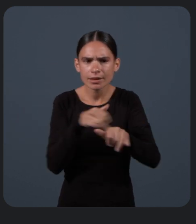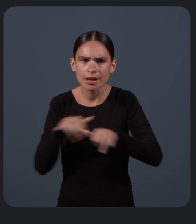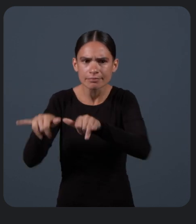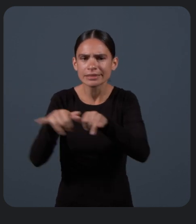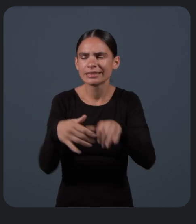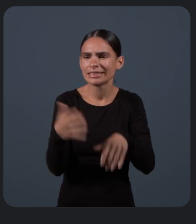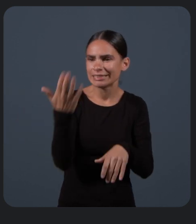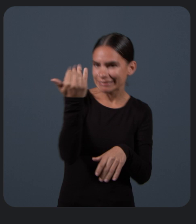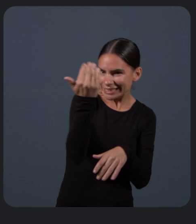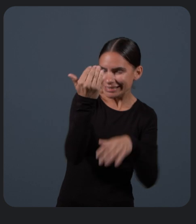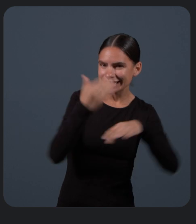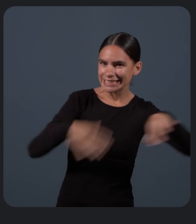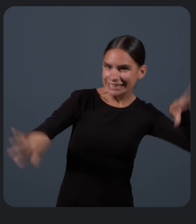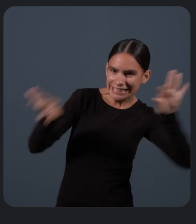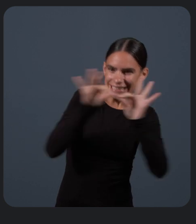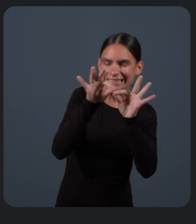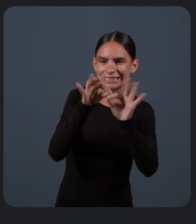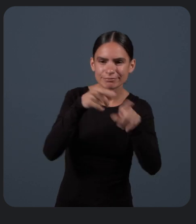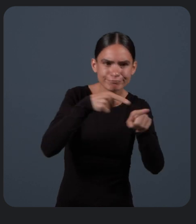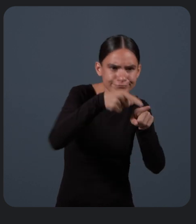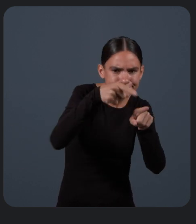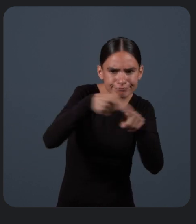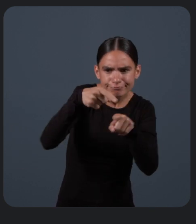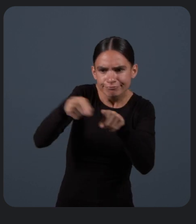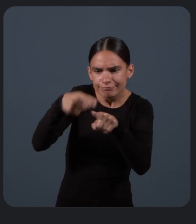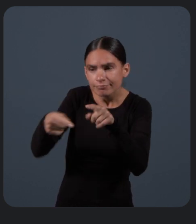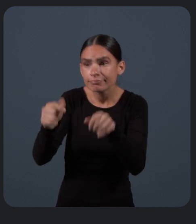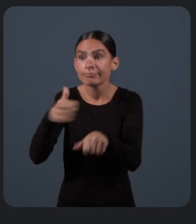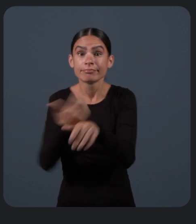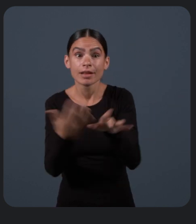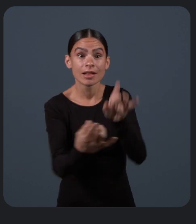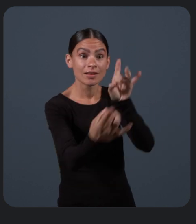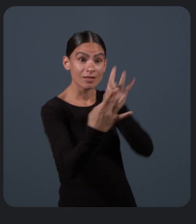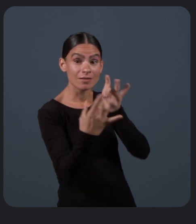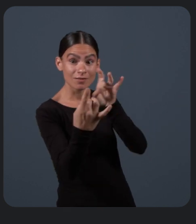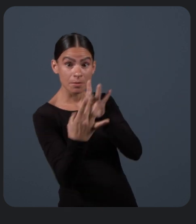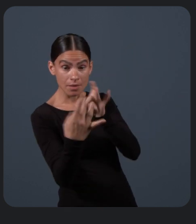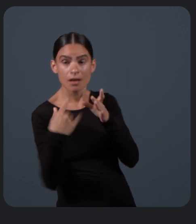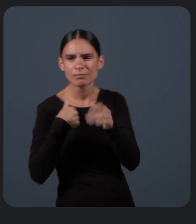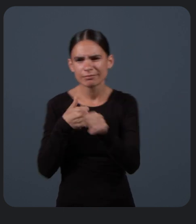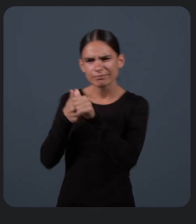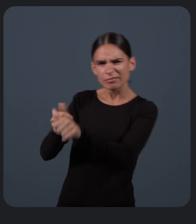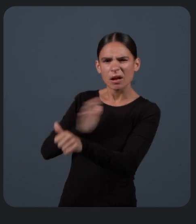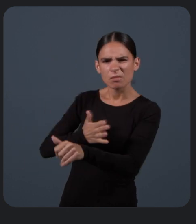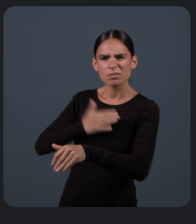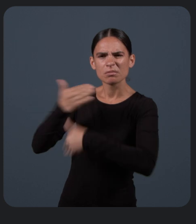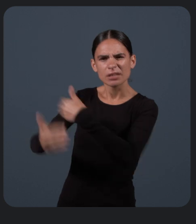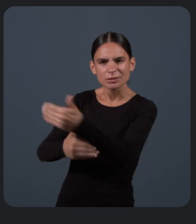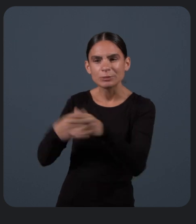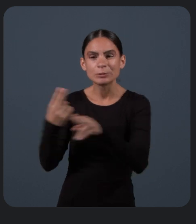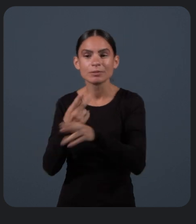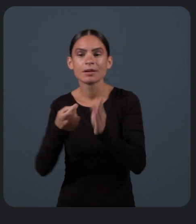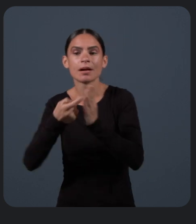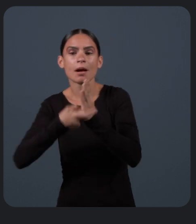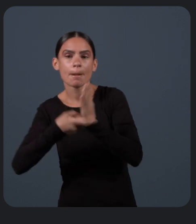by your feedback. You can track our progress throughout the year using an automated dashboard. And all of this compatibility work